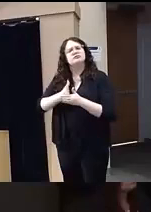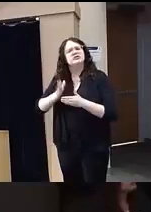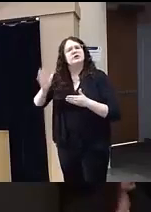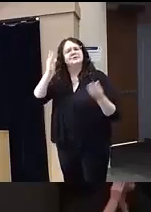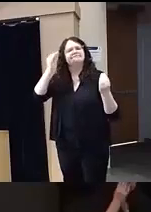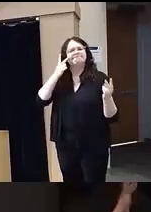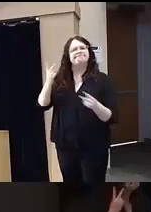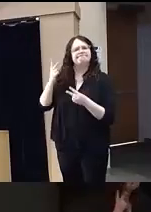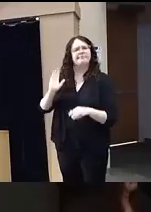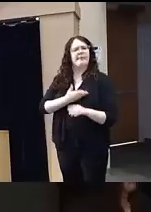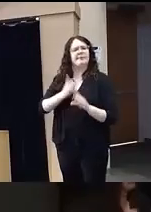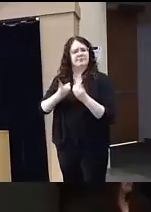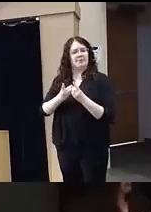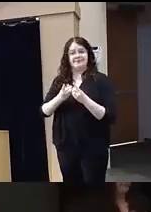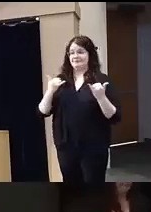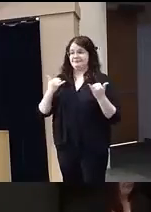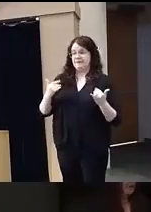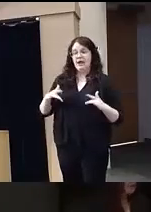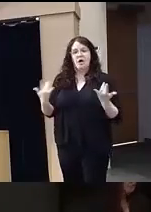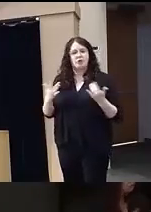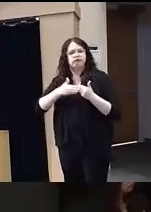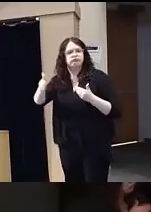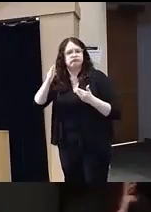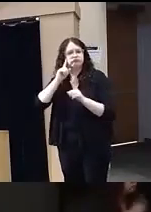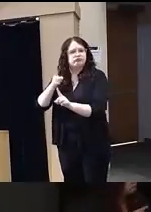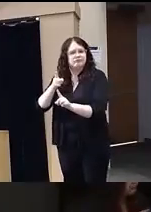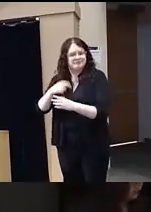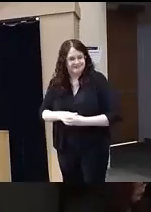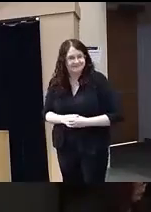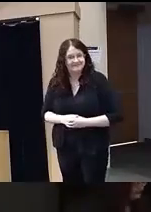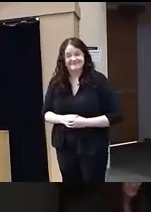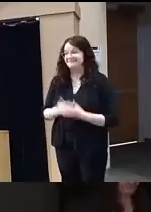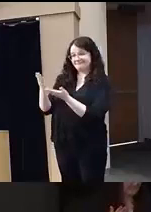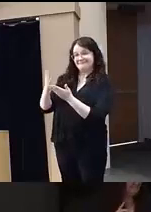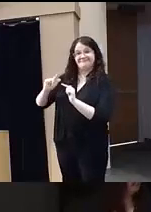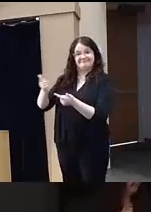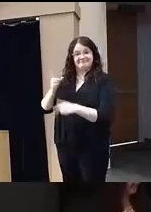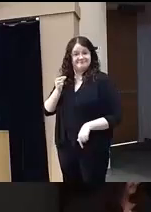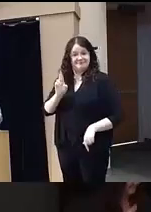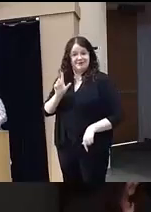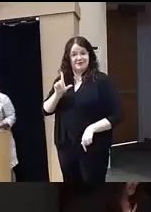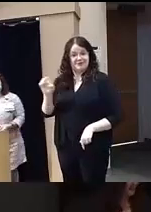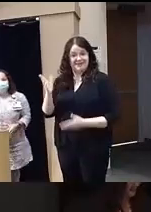where we are and where we're headed in this inaugural Grand round session Dr Lee okay